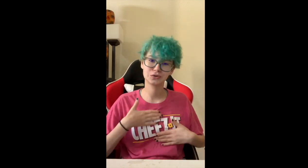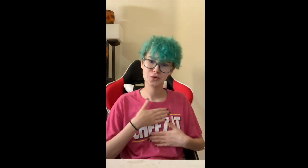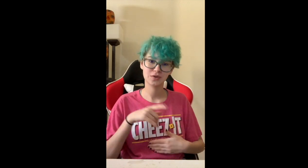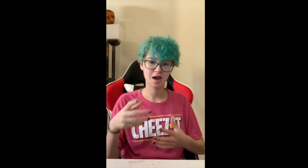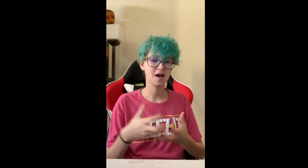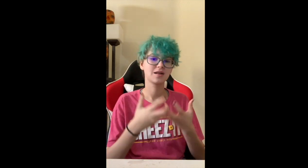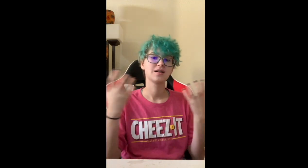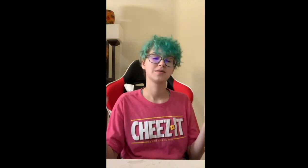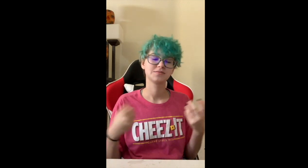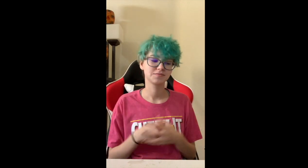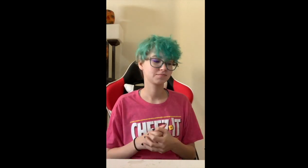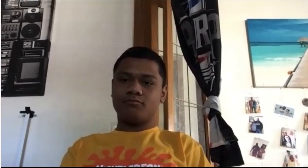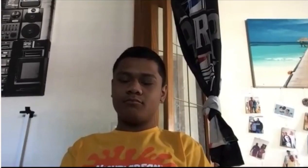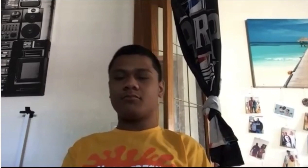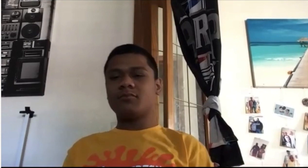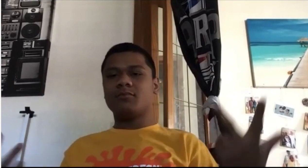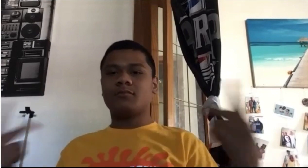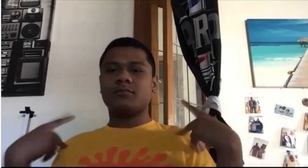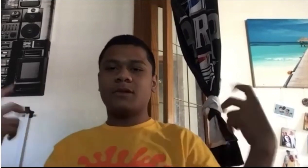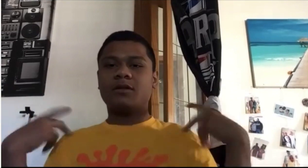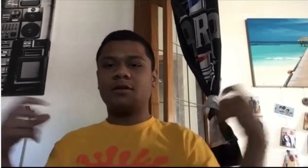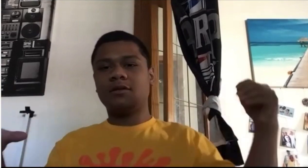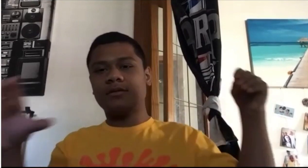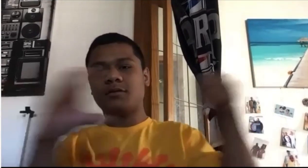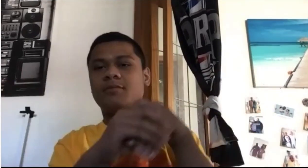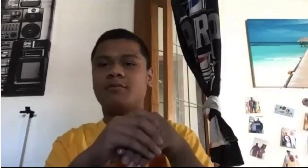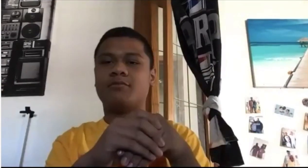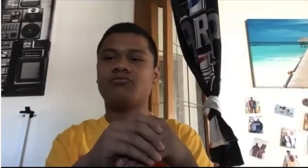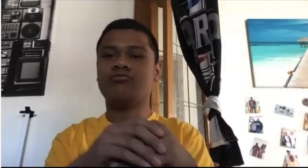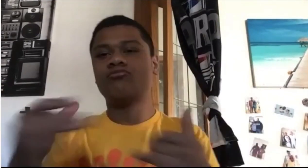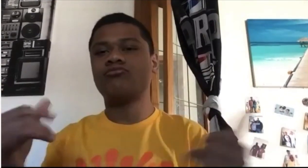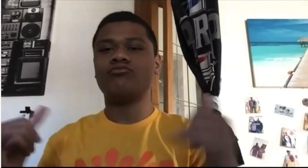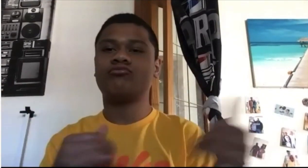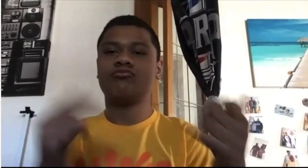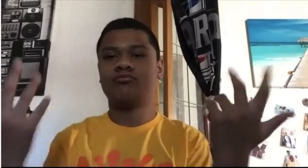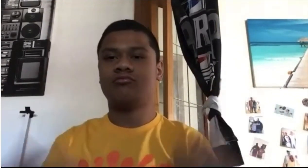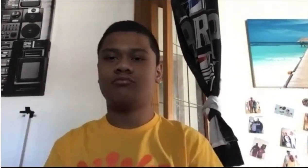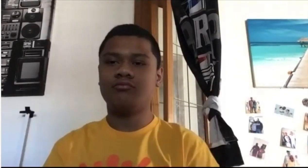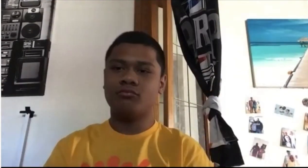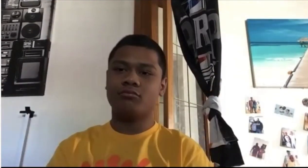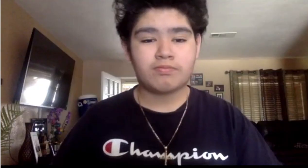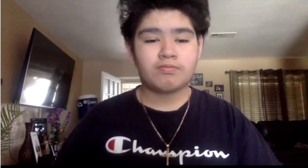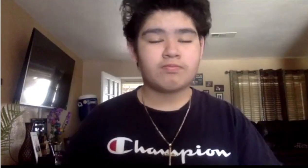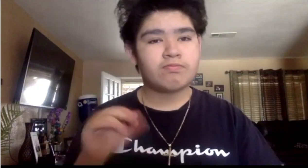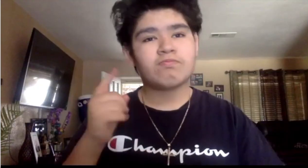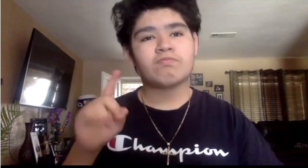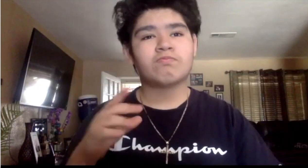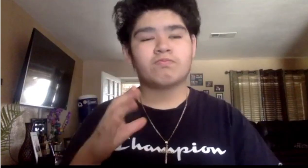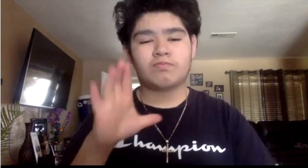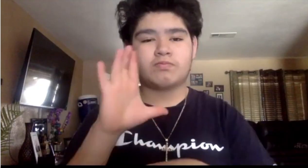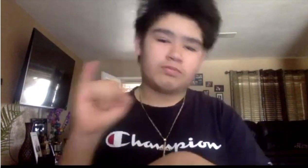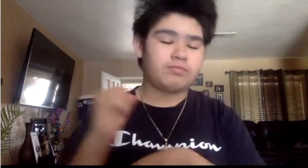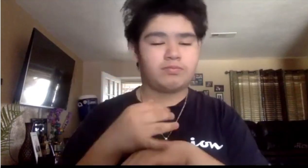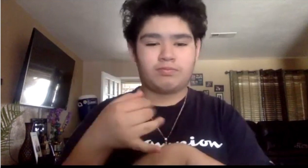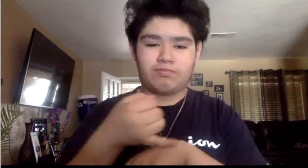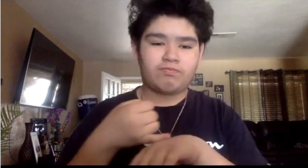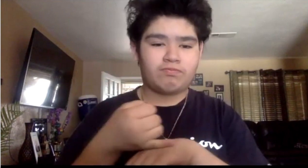It was really nice. I enjoyed it a lot. PE being involved in PE and playing.